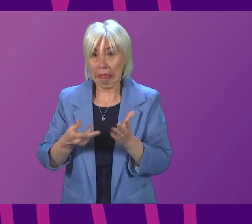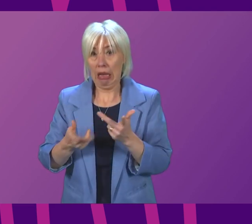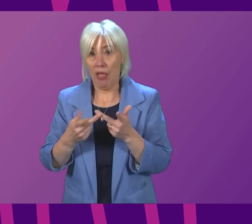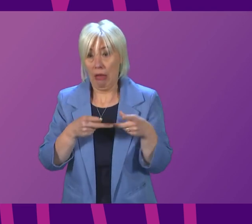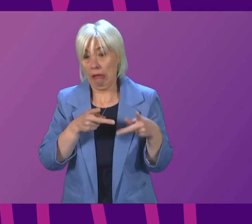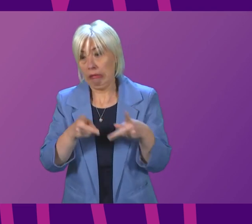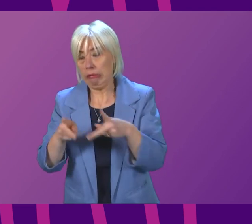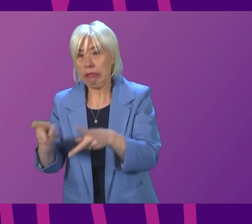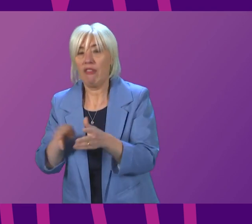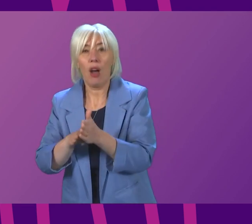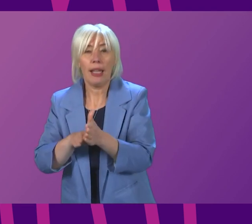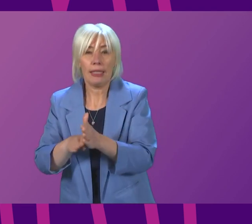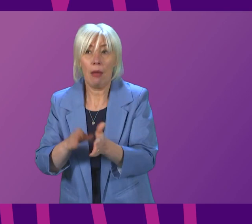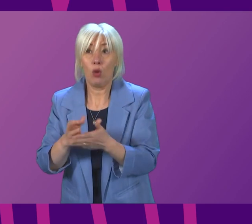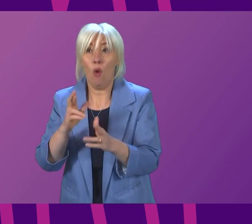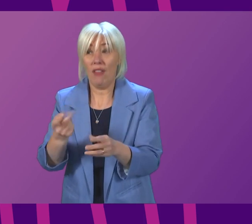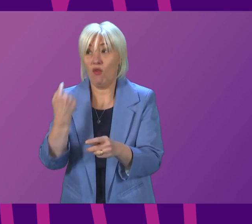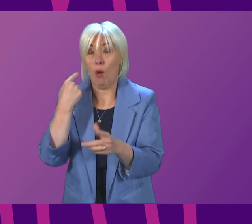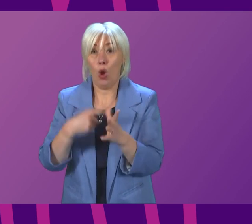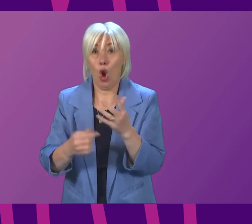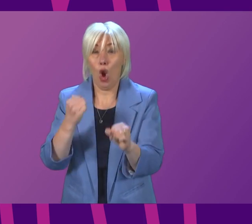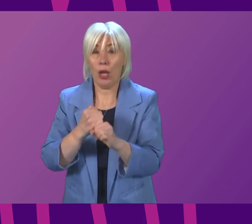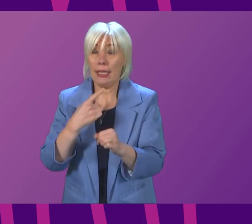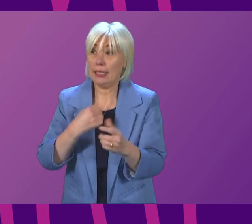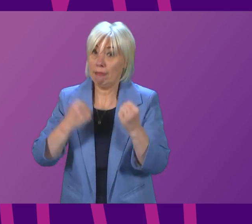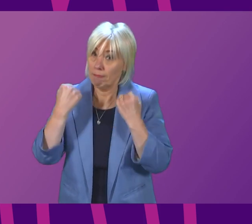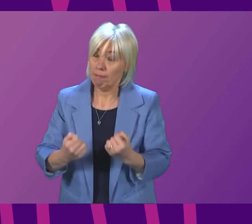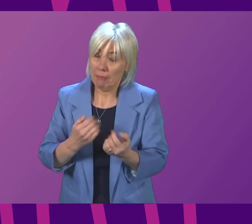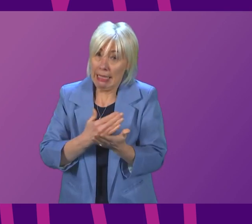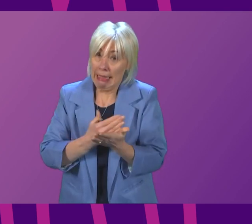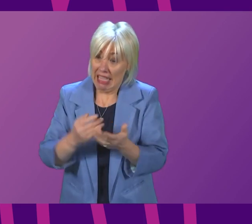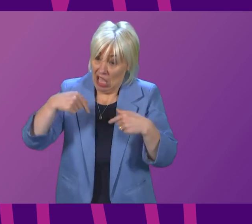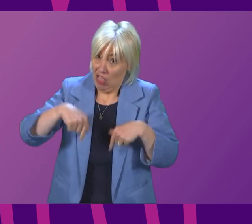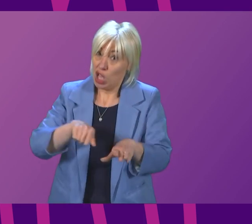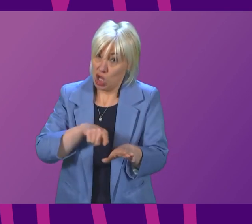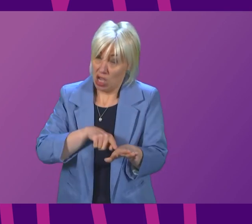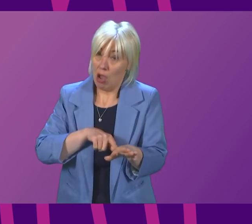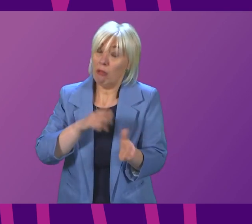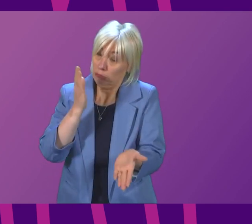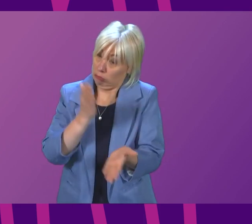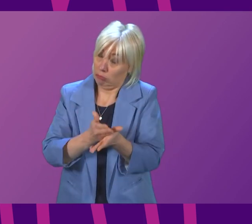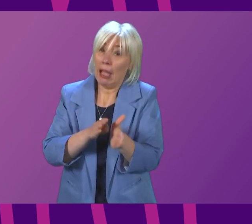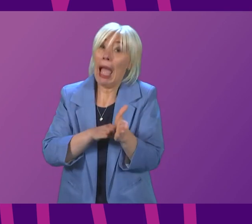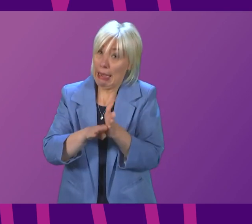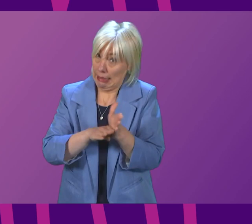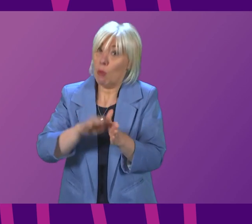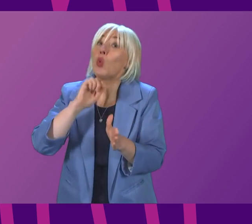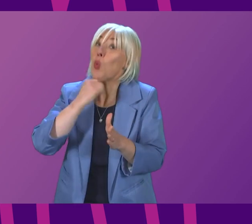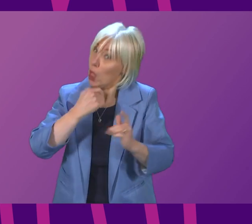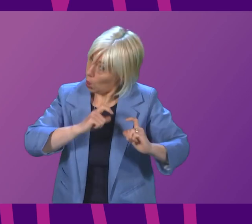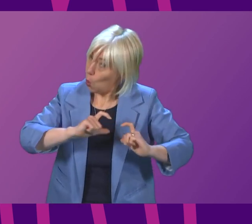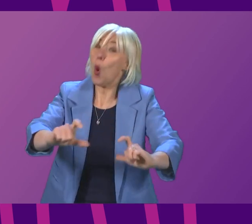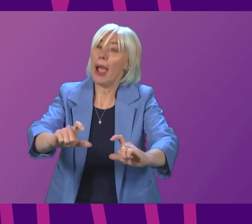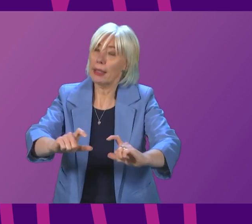As has been clear since August, our firm intention this year is that exams will go ahead.